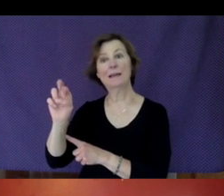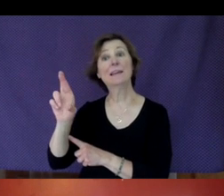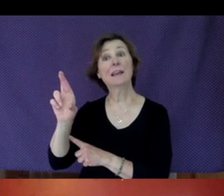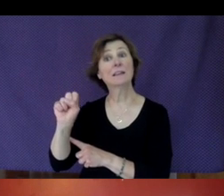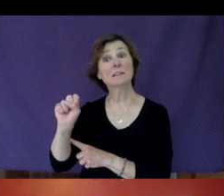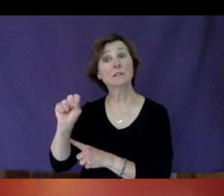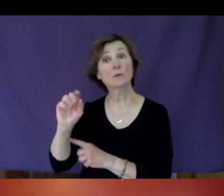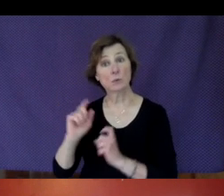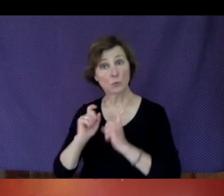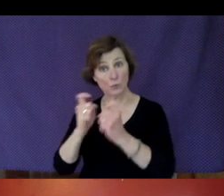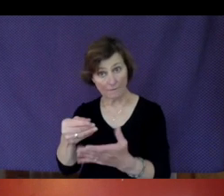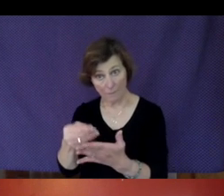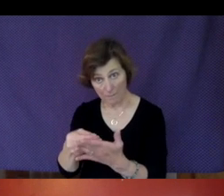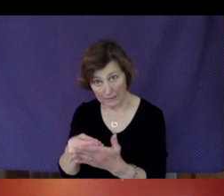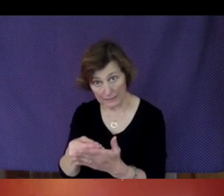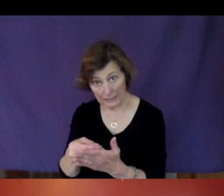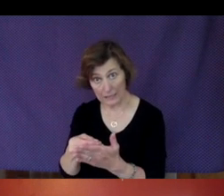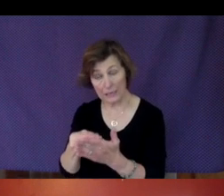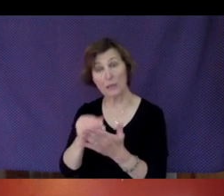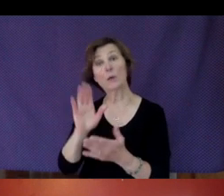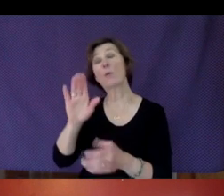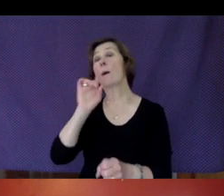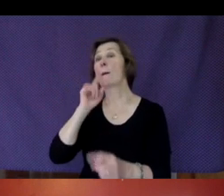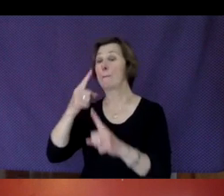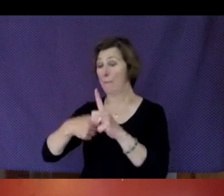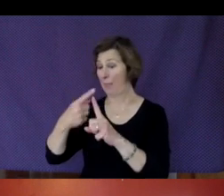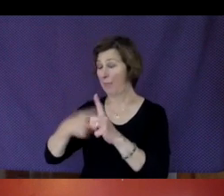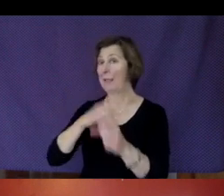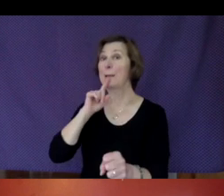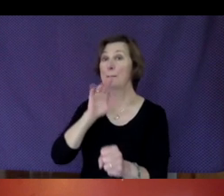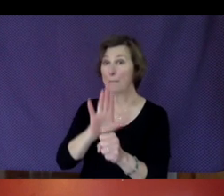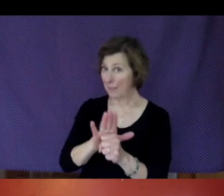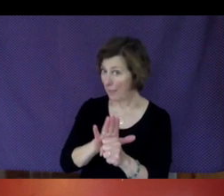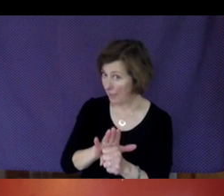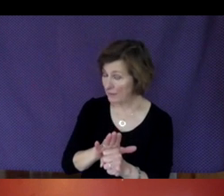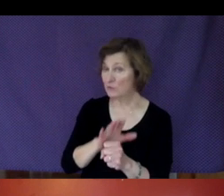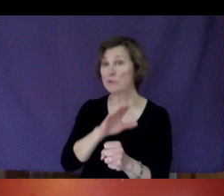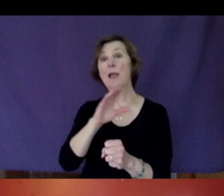Money, your monthly pledge or to donate to Oregon Black Pioneers